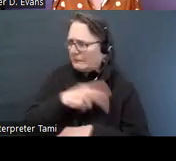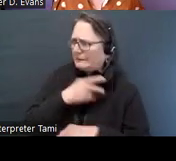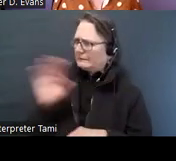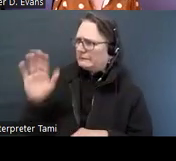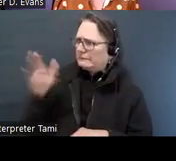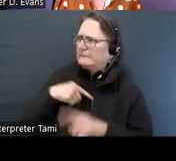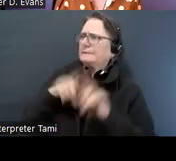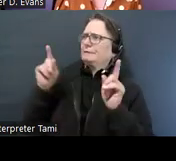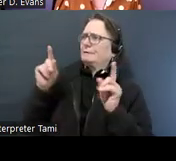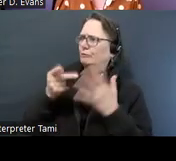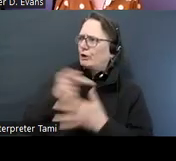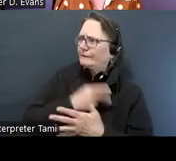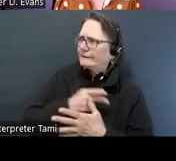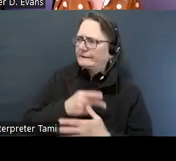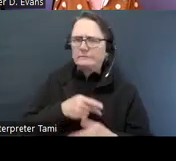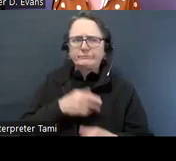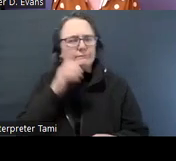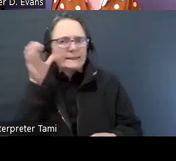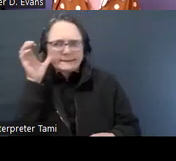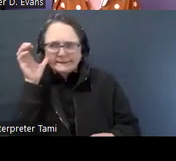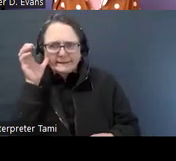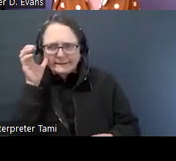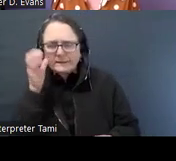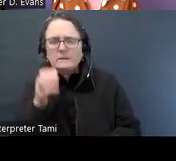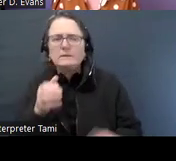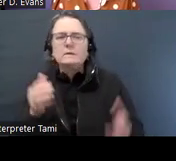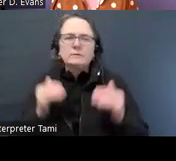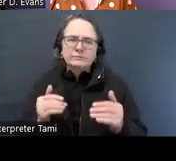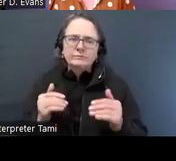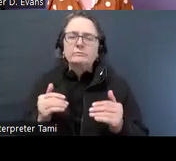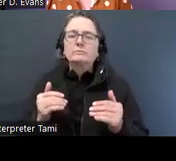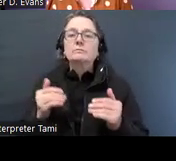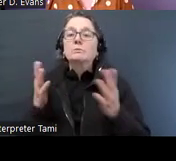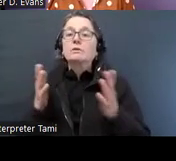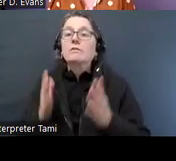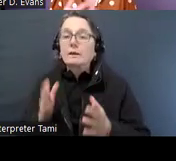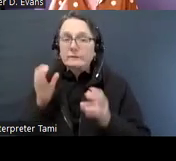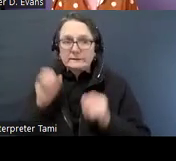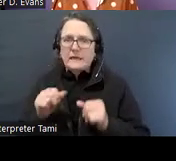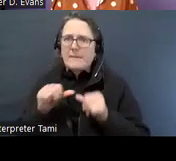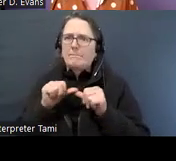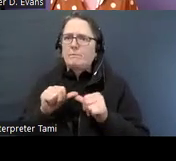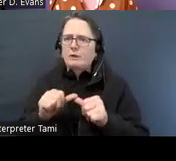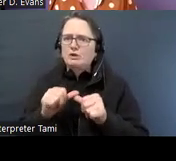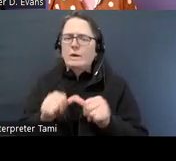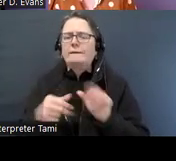Healthcare professionals can also perpetuate stereotypes that disabled people have a lower quality of life,